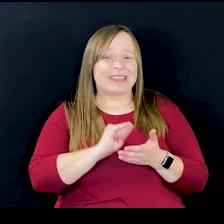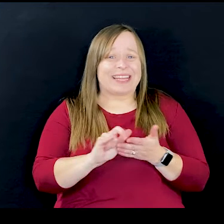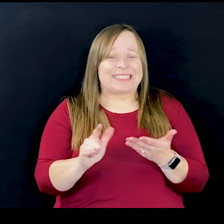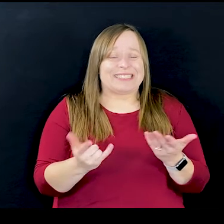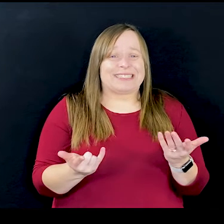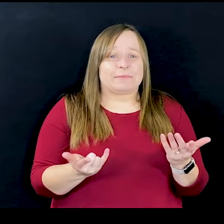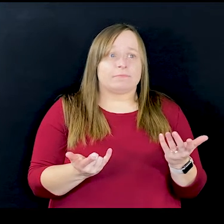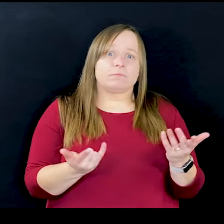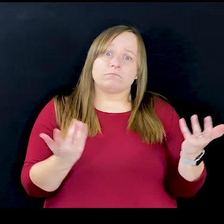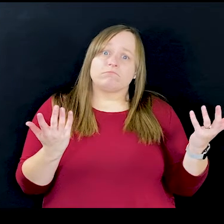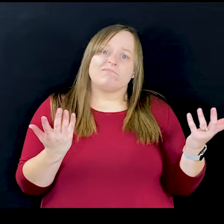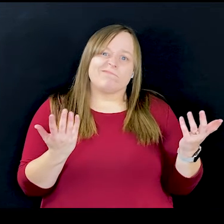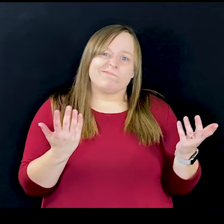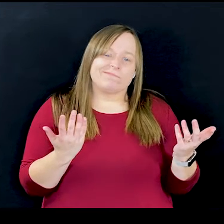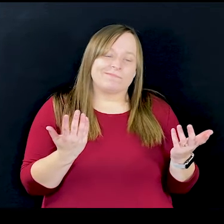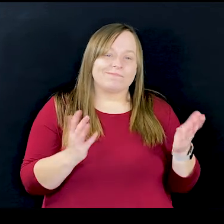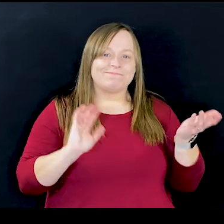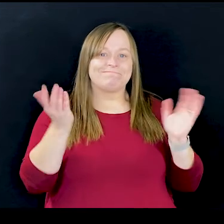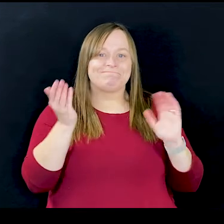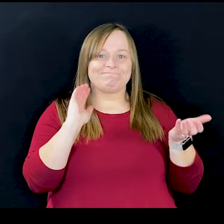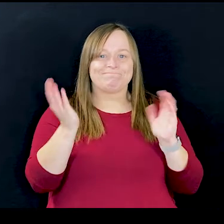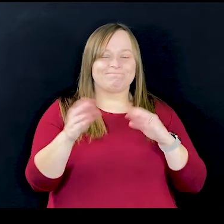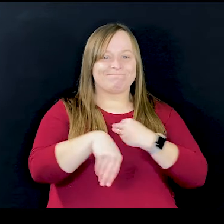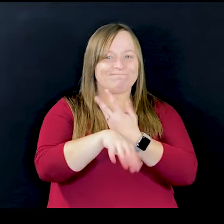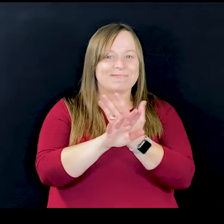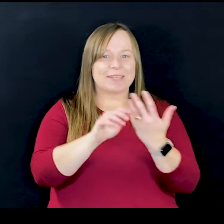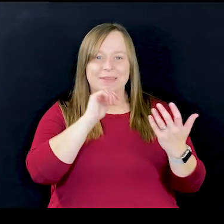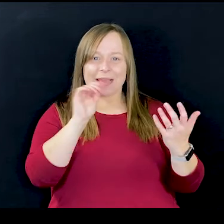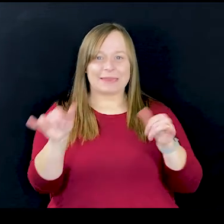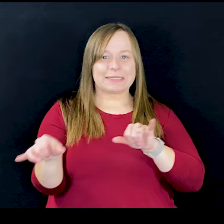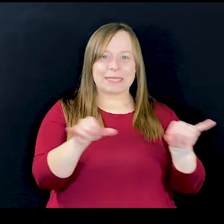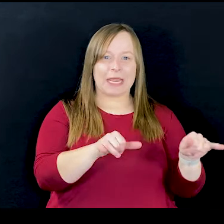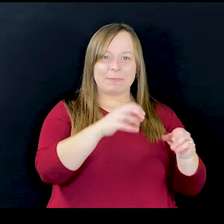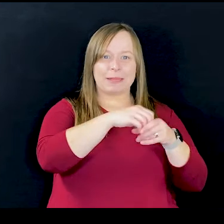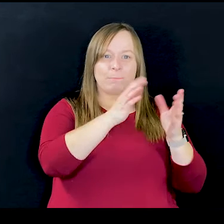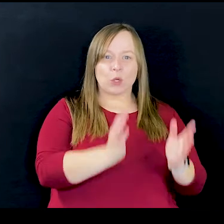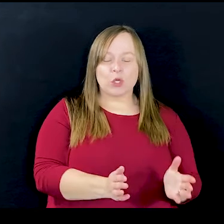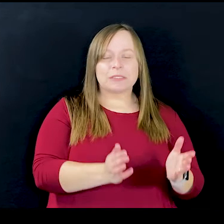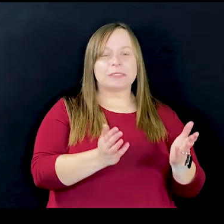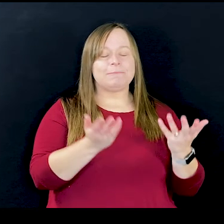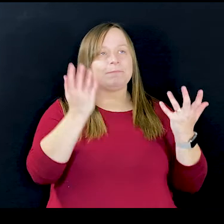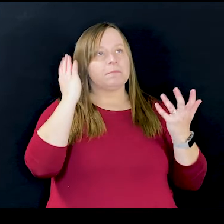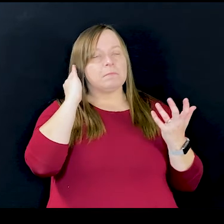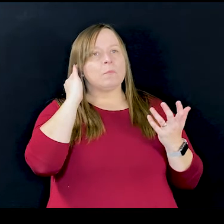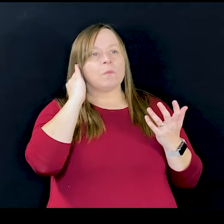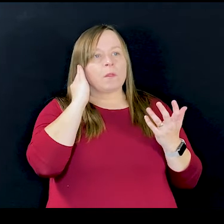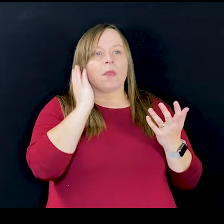but we were making a dent in the legal need here for the Native American community.